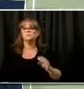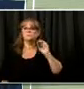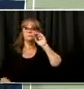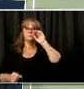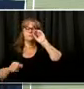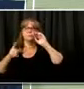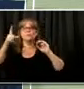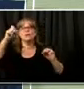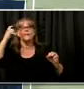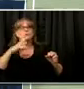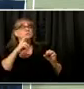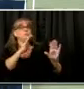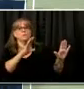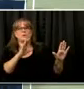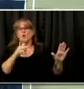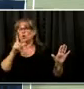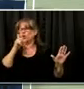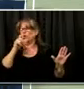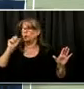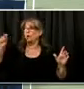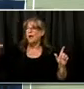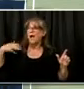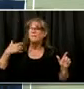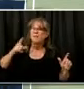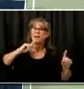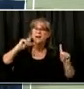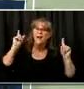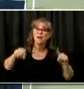to talk about the process that school districts go through homelessness yeah